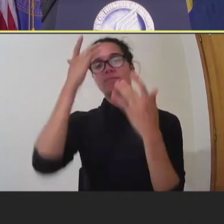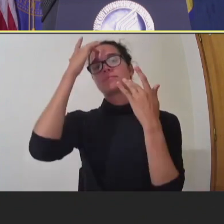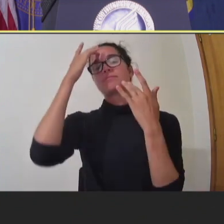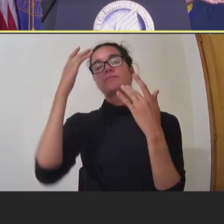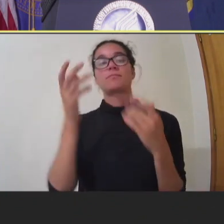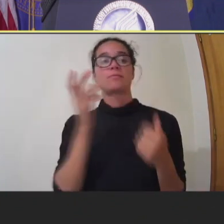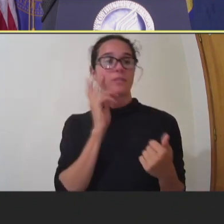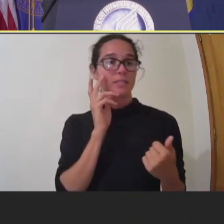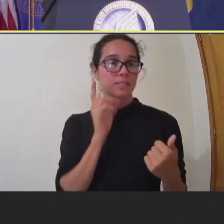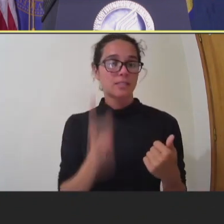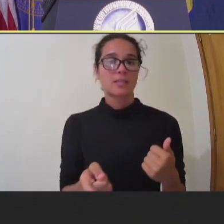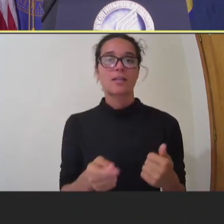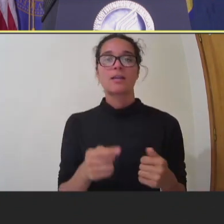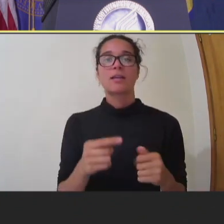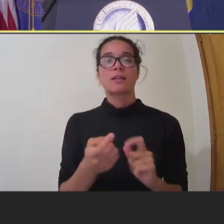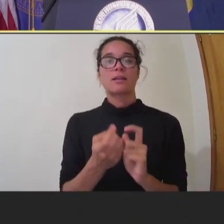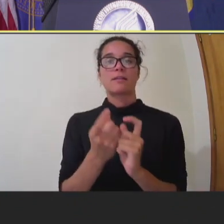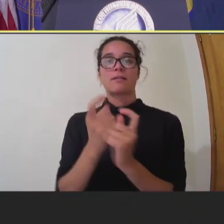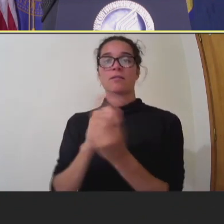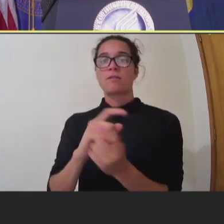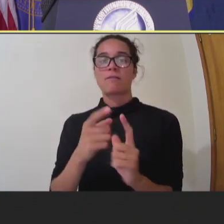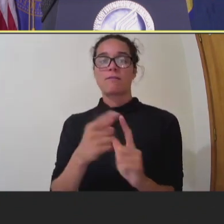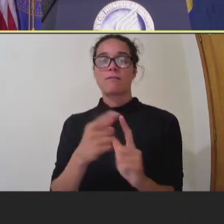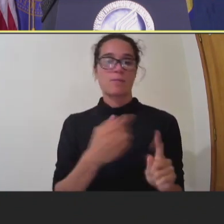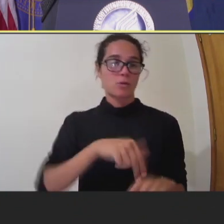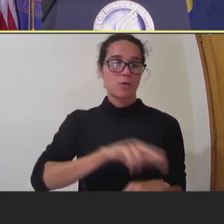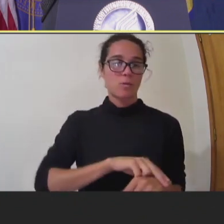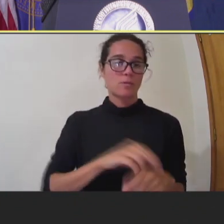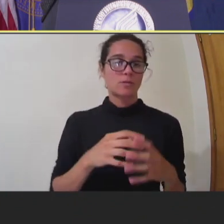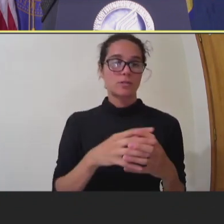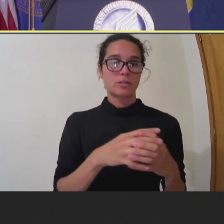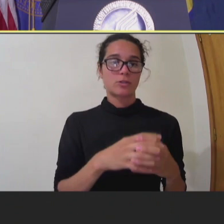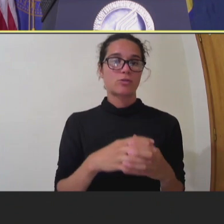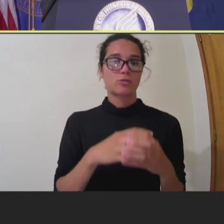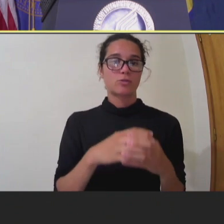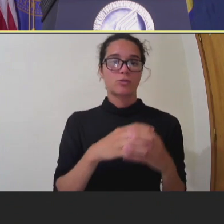tissue to invasive cancer all the way on the right. As you can see, note that there are